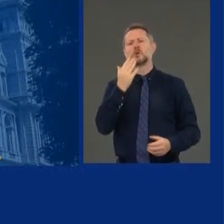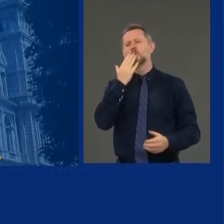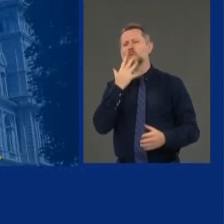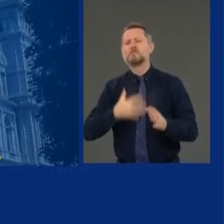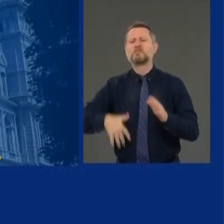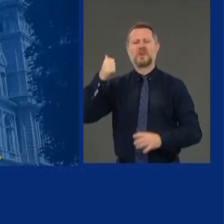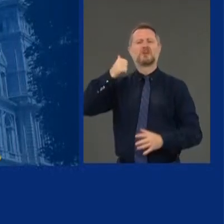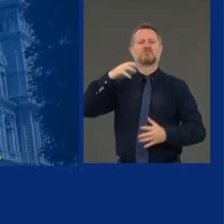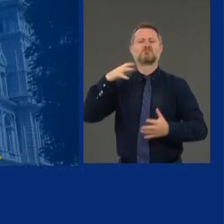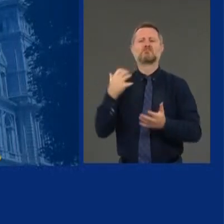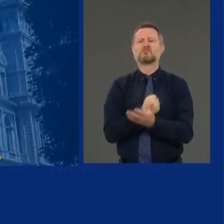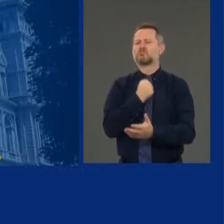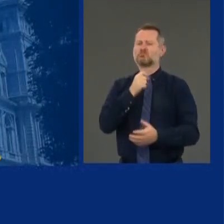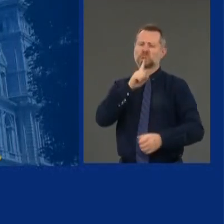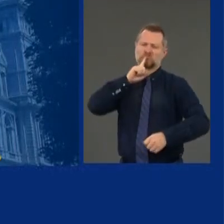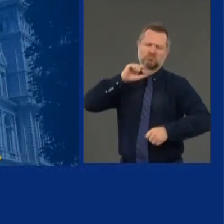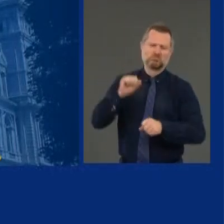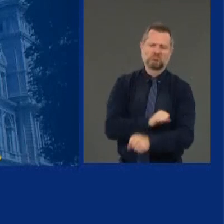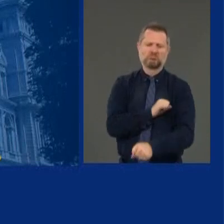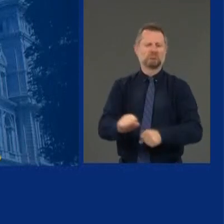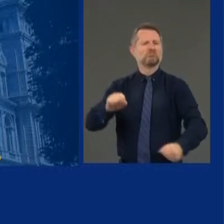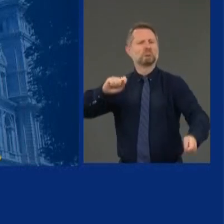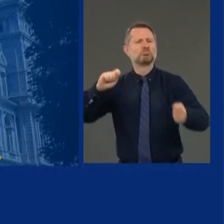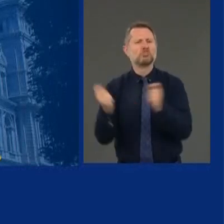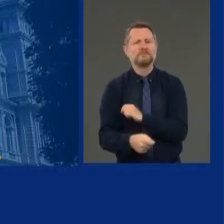THE STATE OF NEW YORK.